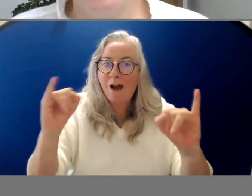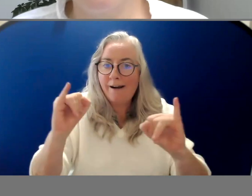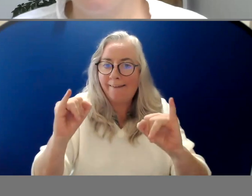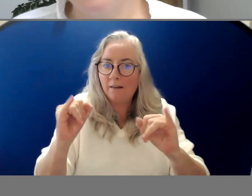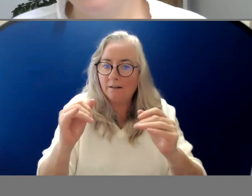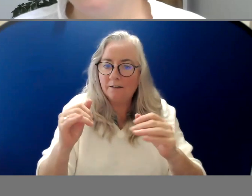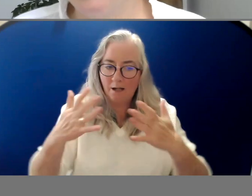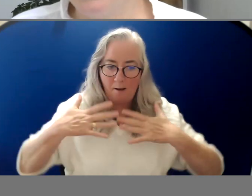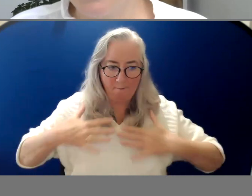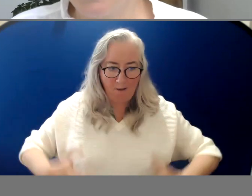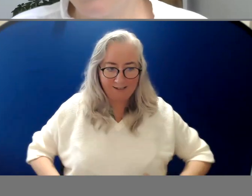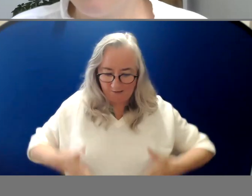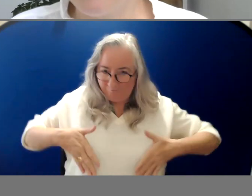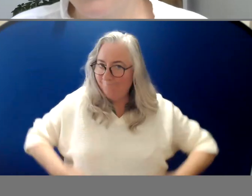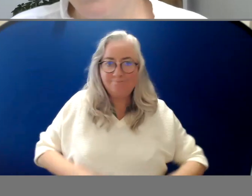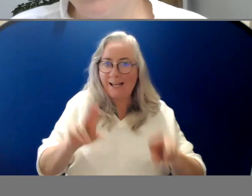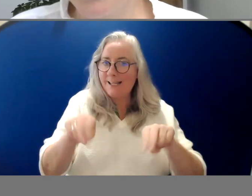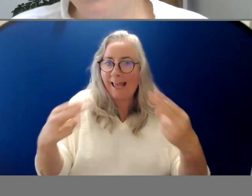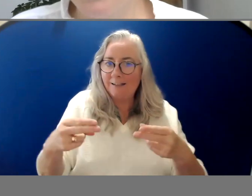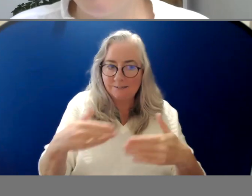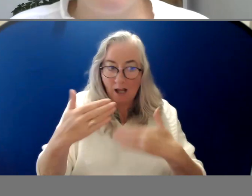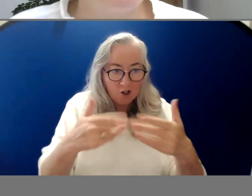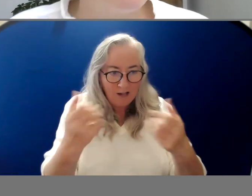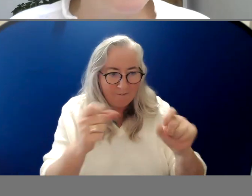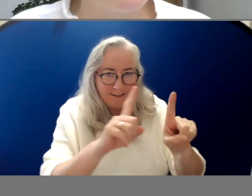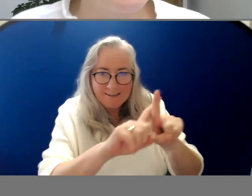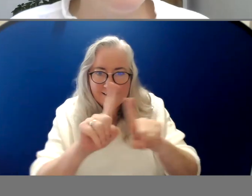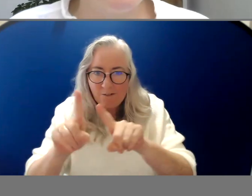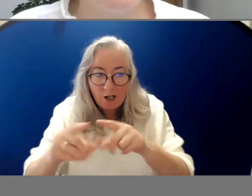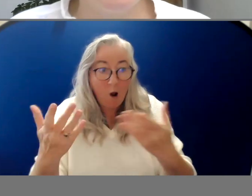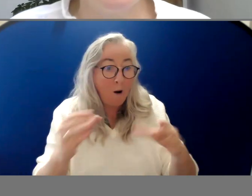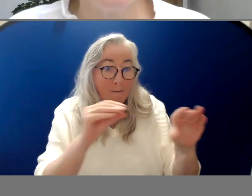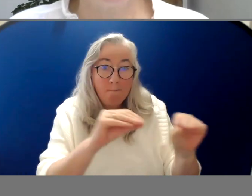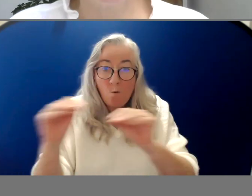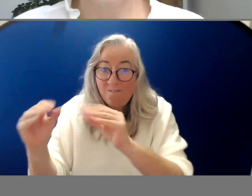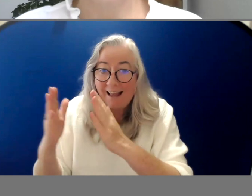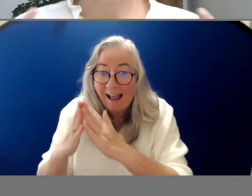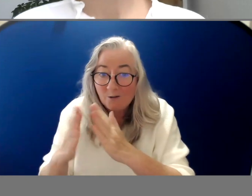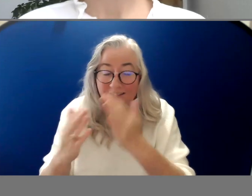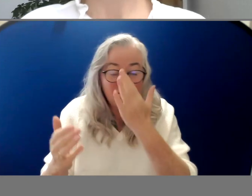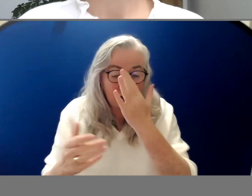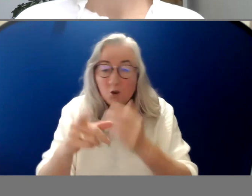body mobility challenges people moving house so people carrying so if we think about kind of our